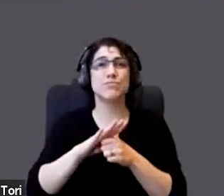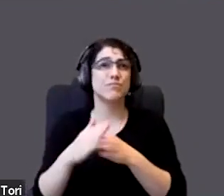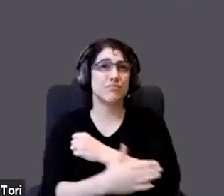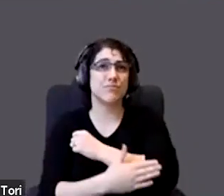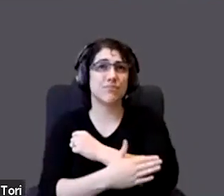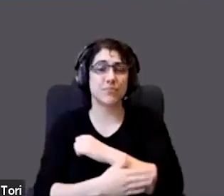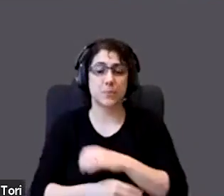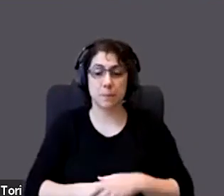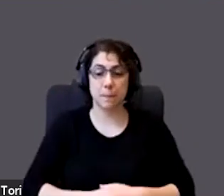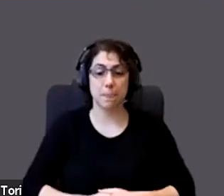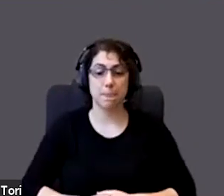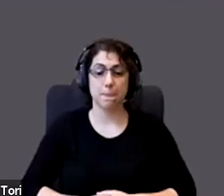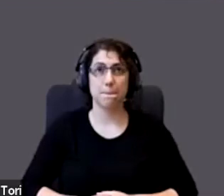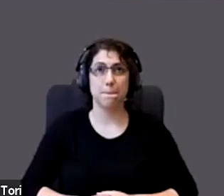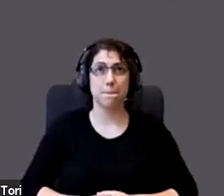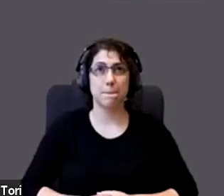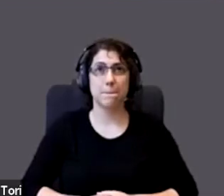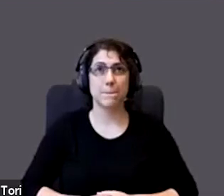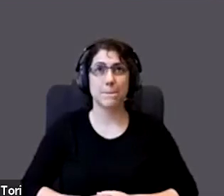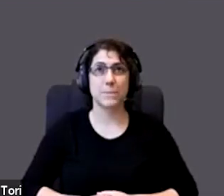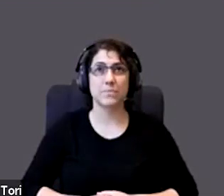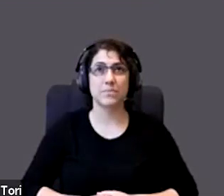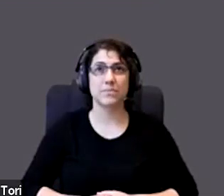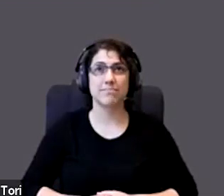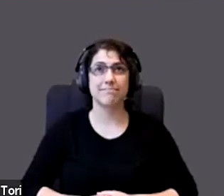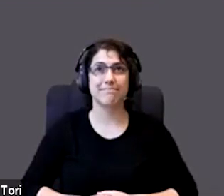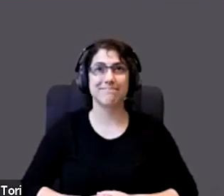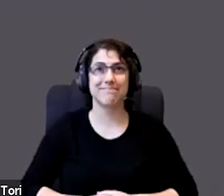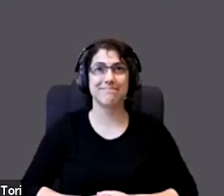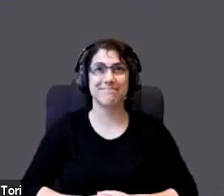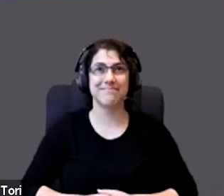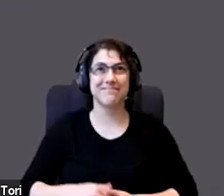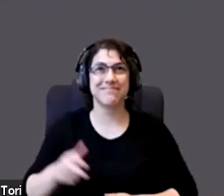Yes. So I think I can just sort of --